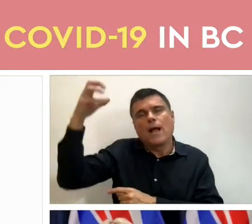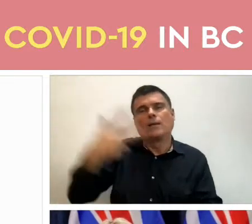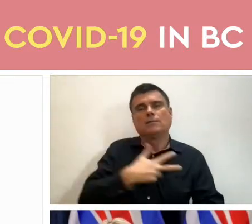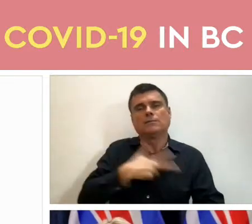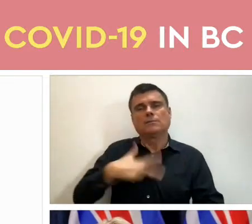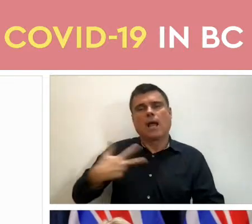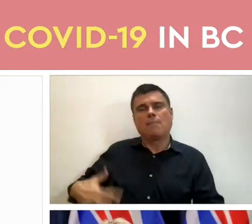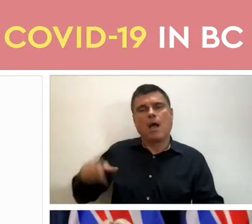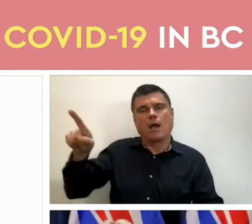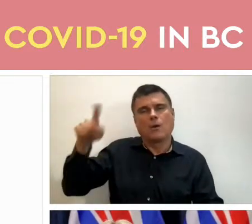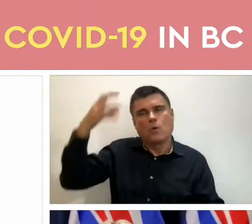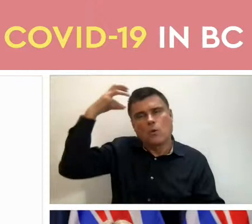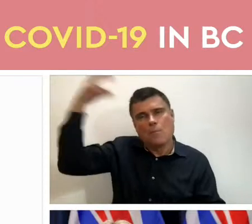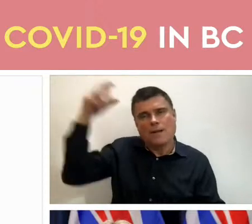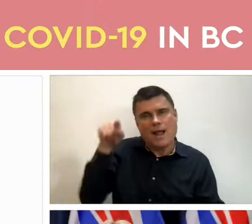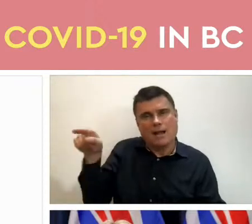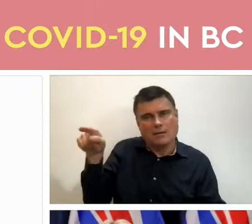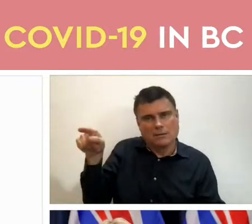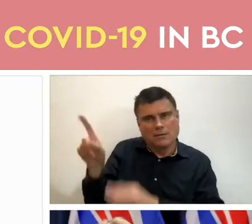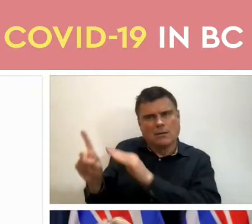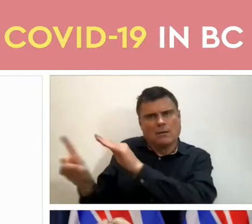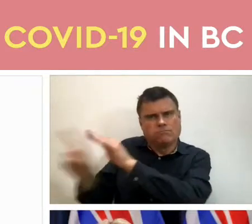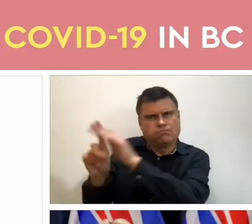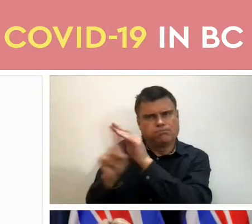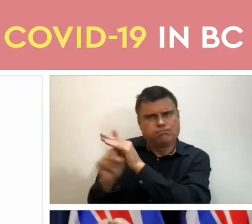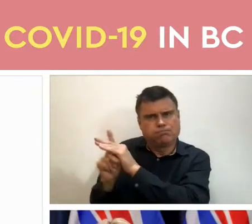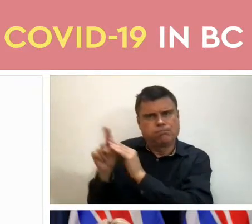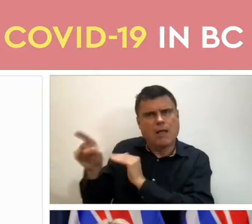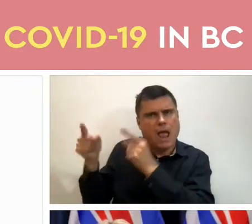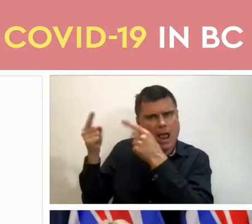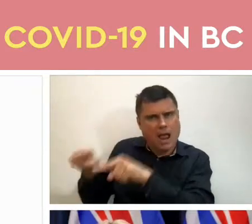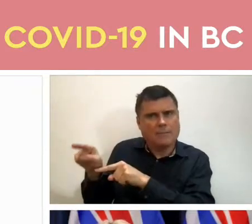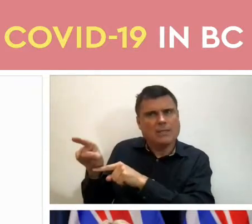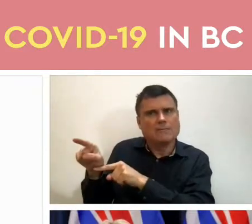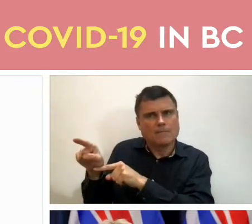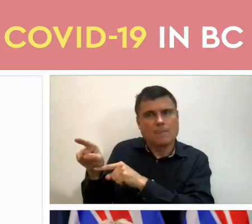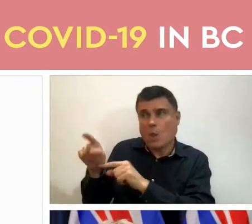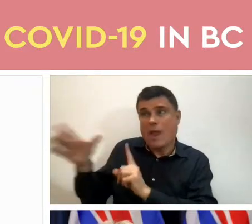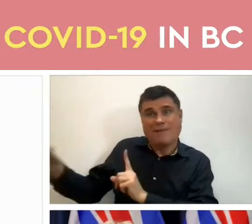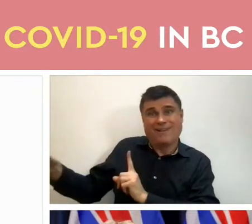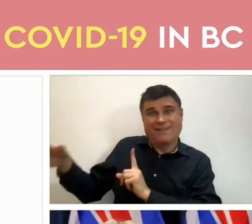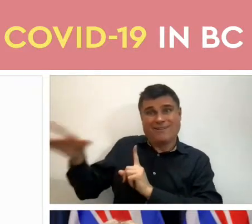short period of time on our